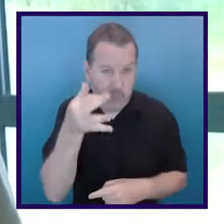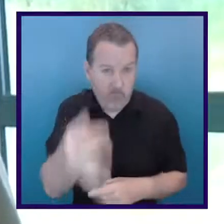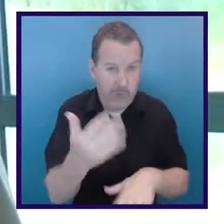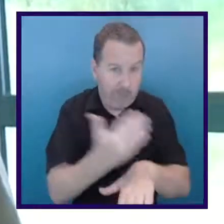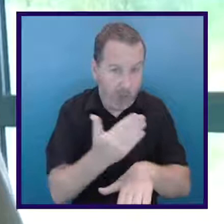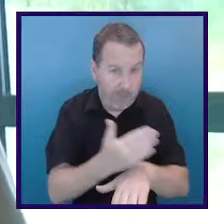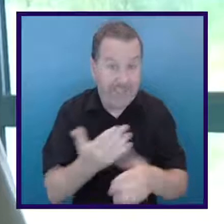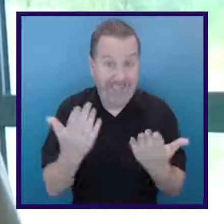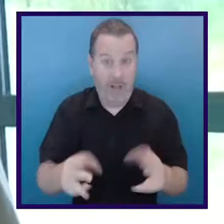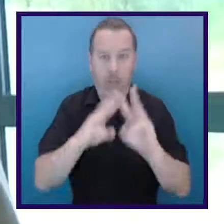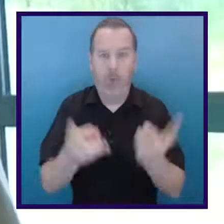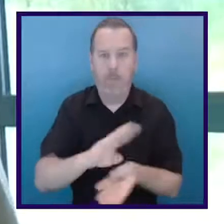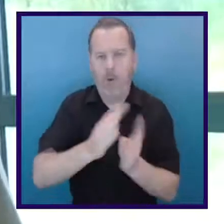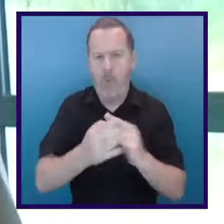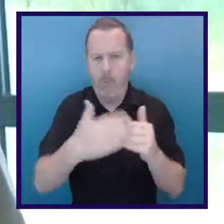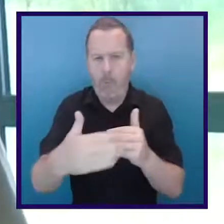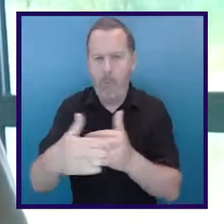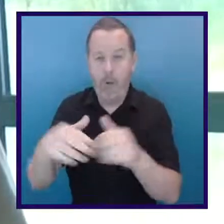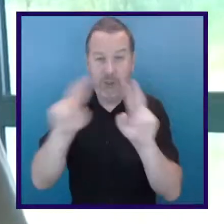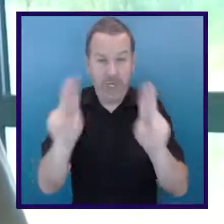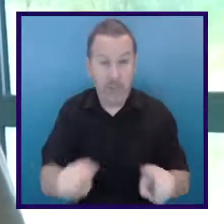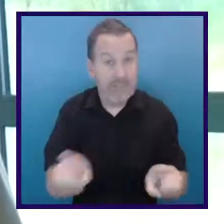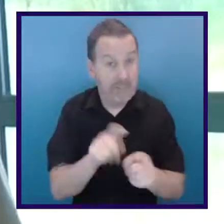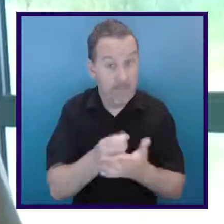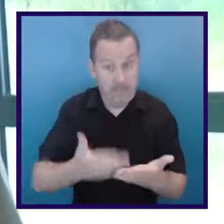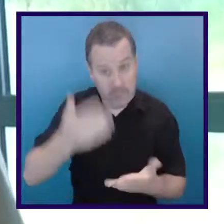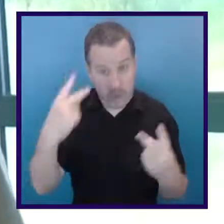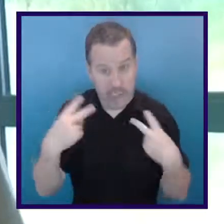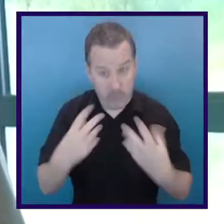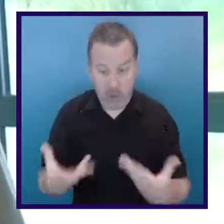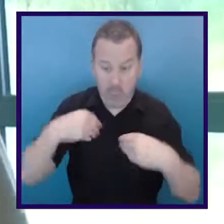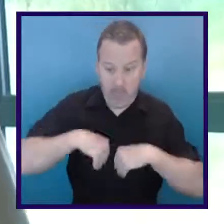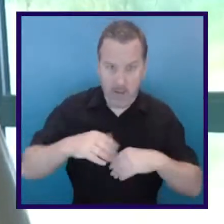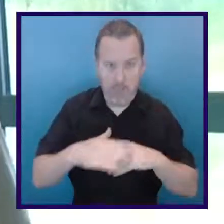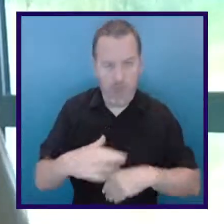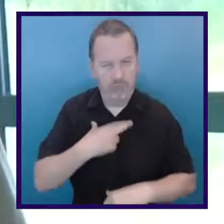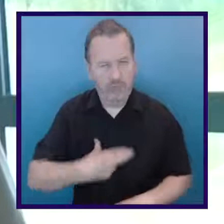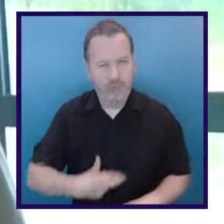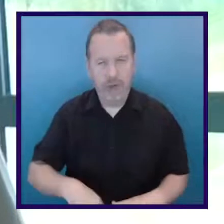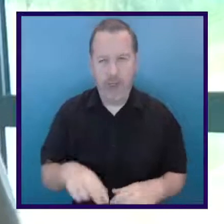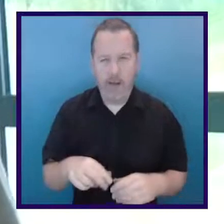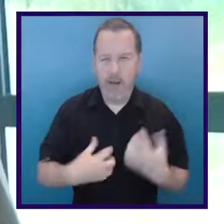international world, while enriching their lives with the enjoyment of learning languages themselves.